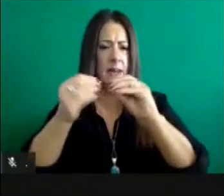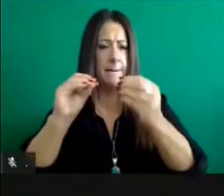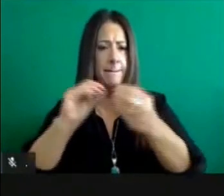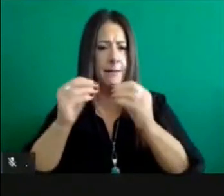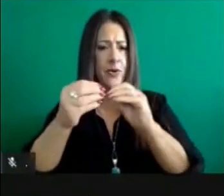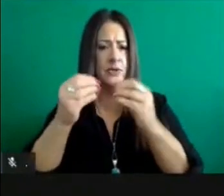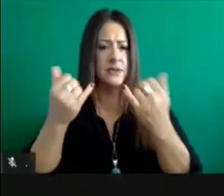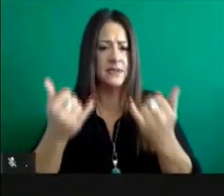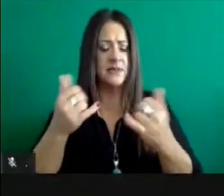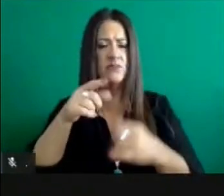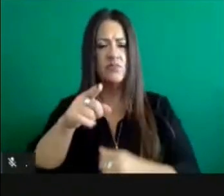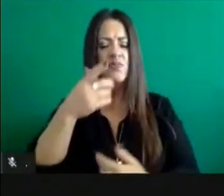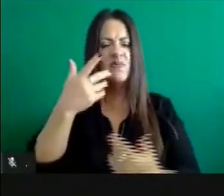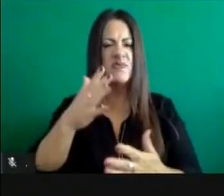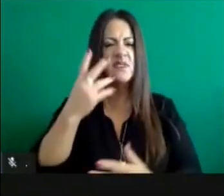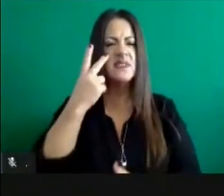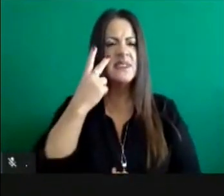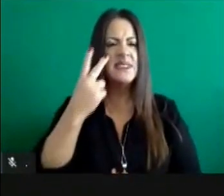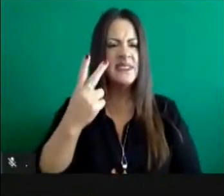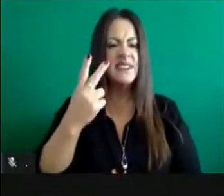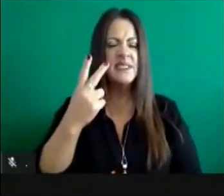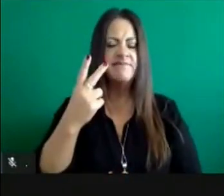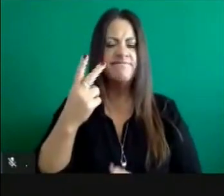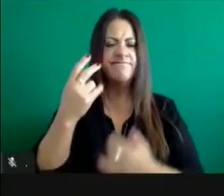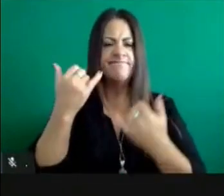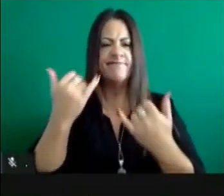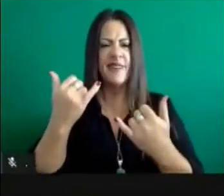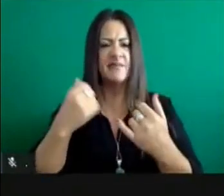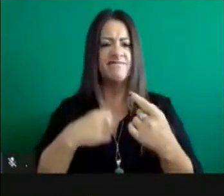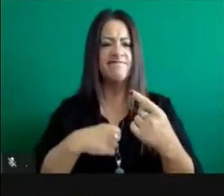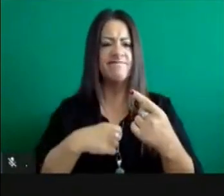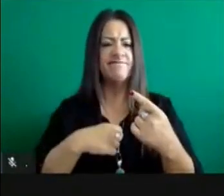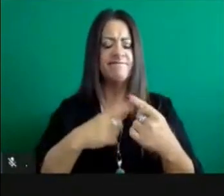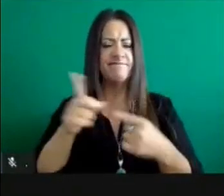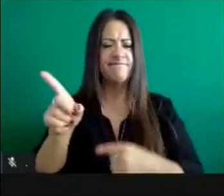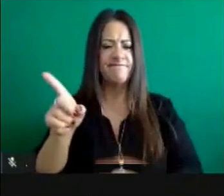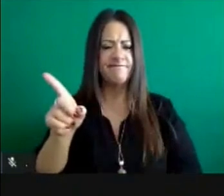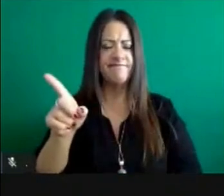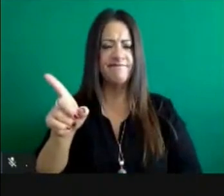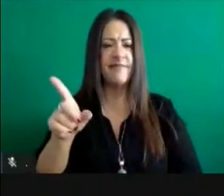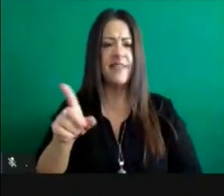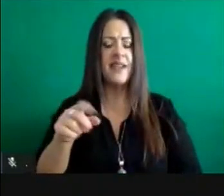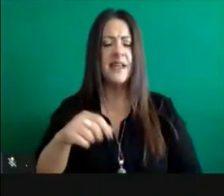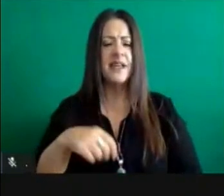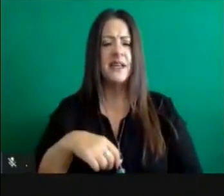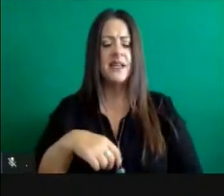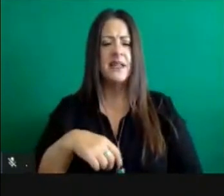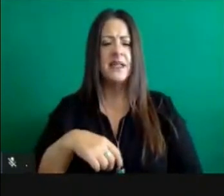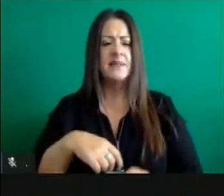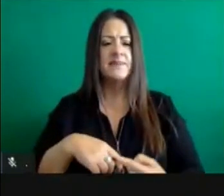THE CORONAVIRUS. LET'S GO LIVE THERE NOW. AS ALWAYS, WE WANT TO BEGIN BY UPDATING YOU ON OUR CASE NUMBERS.